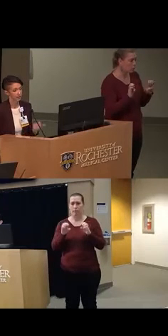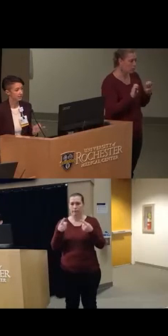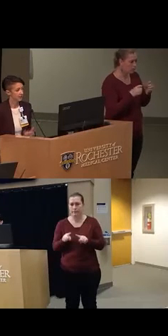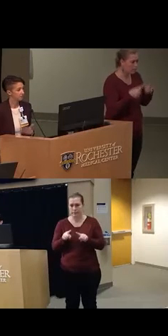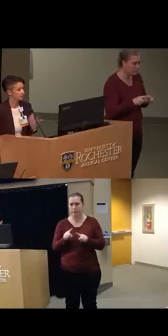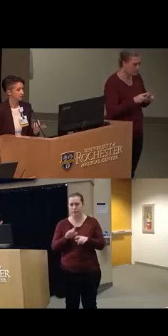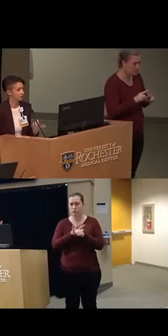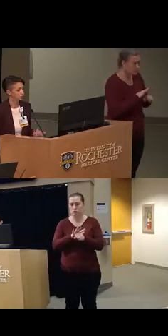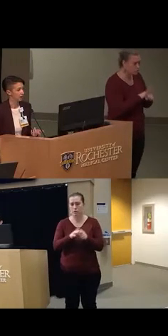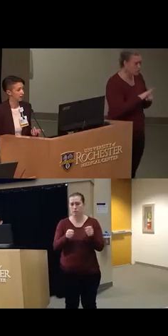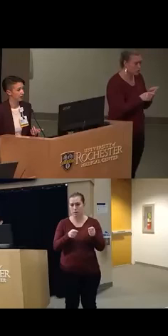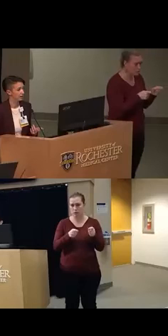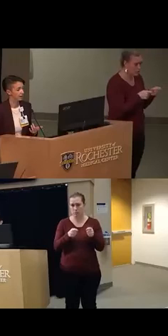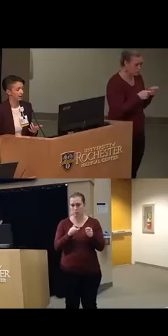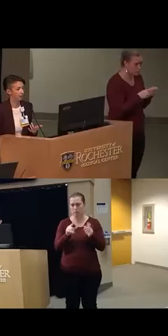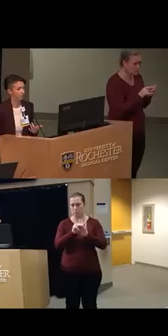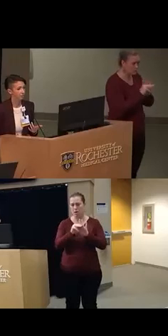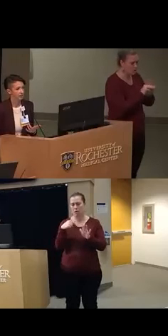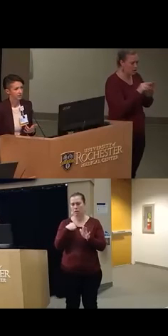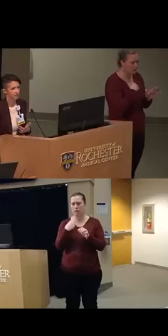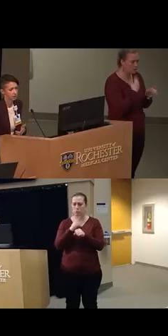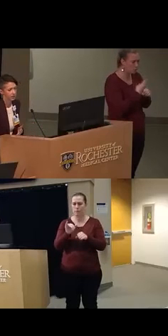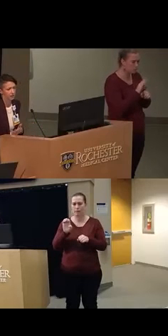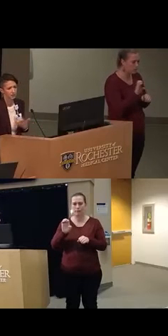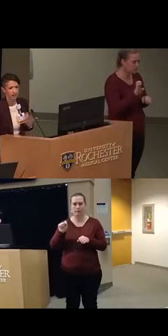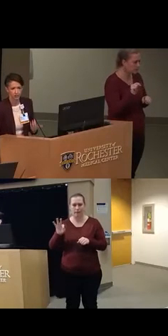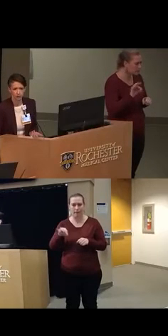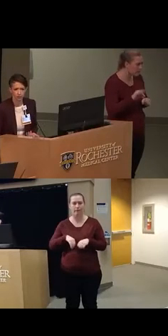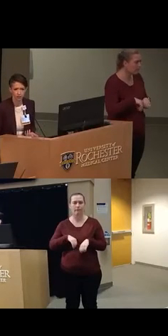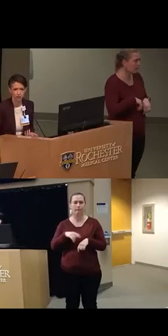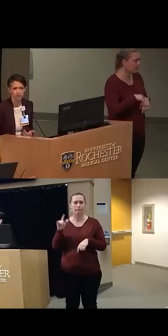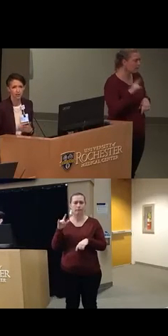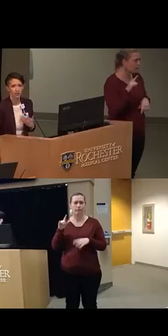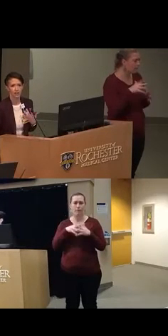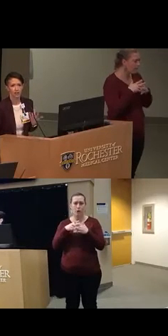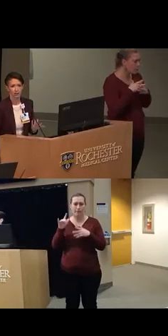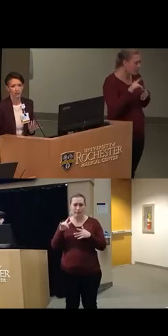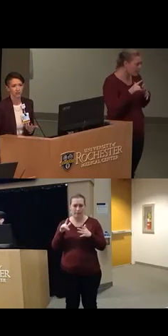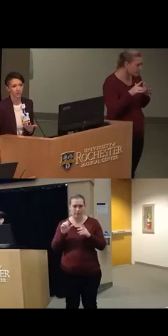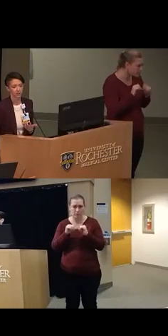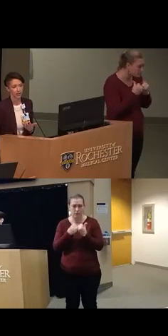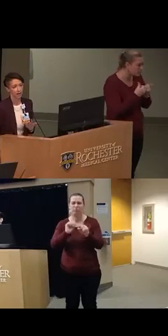by the ATF it's used by um the American pilot Association and other organizations that have